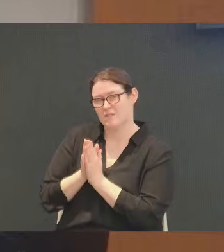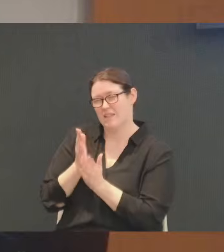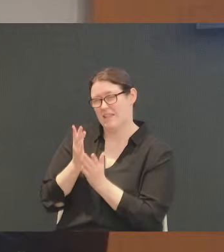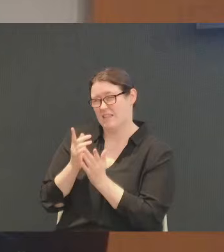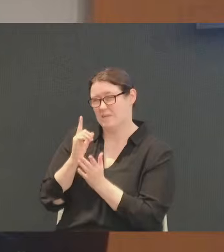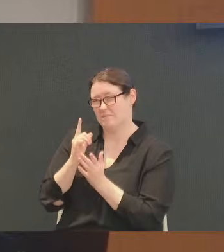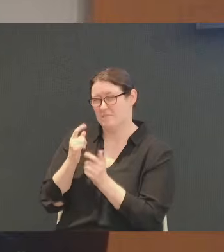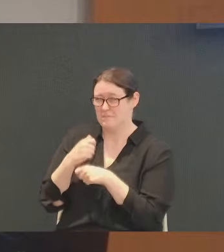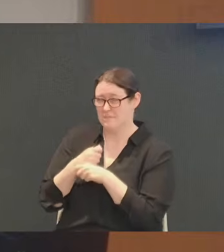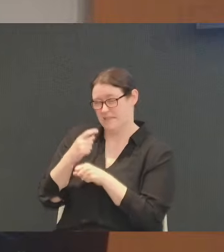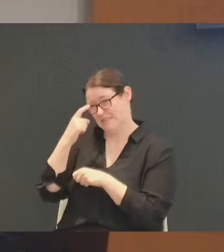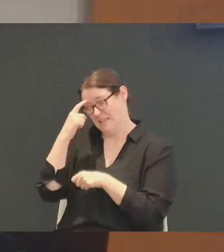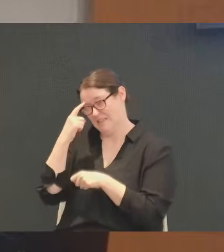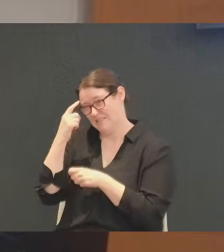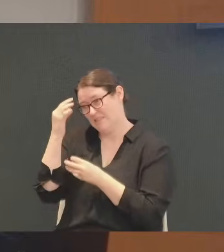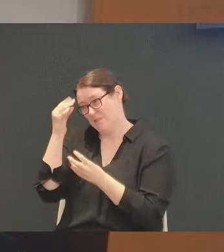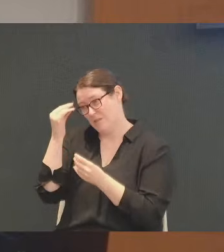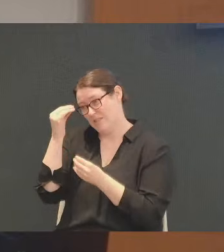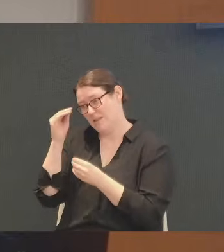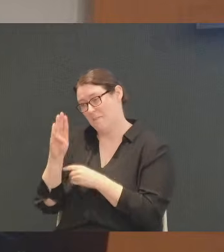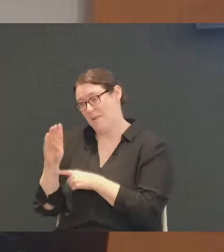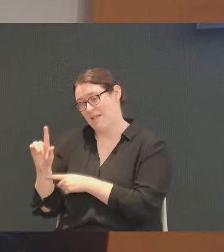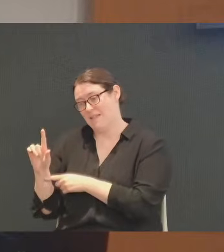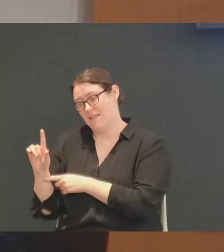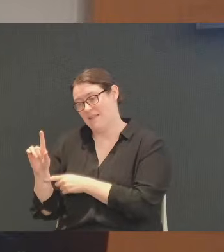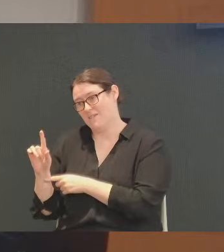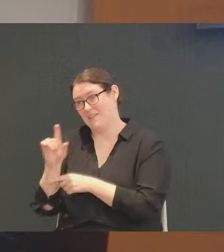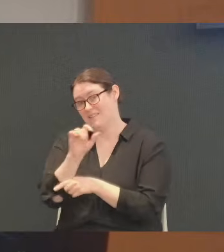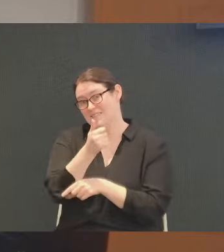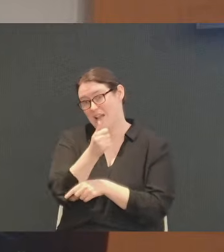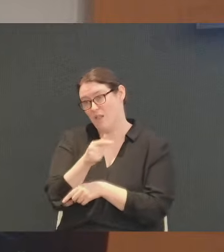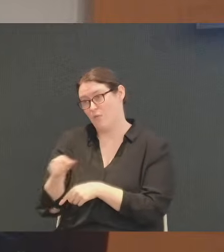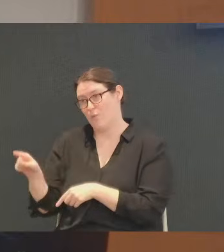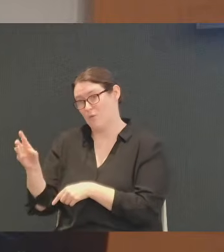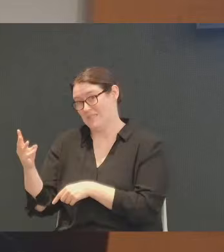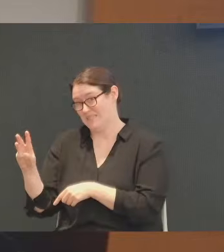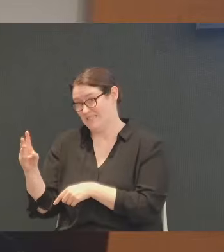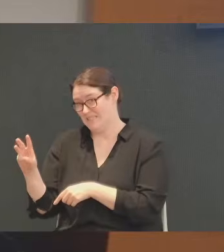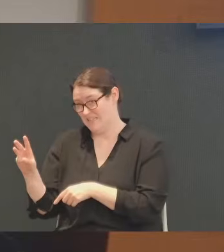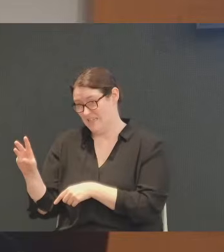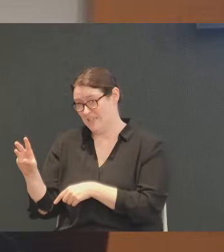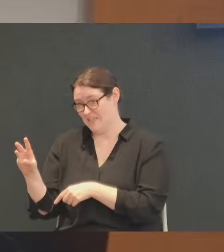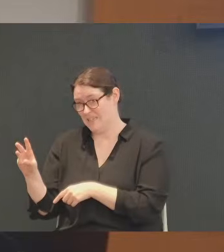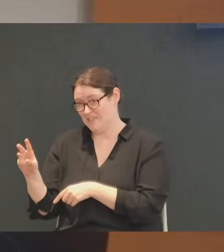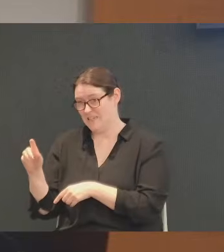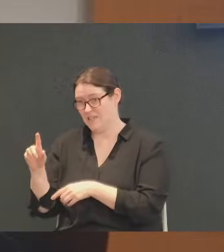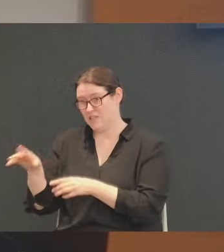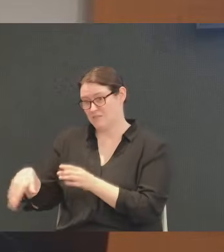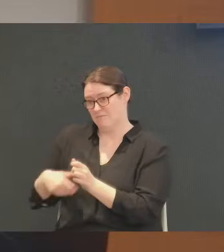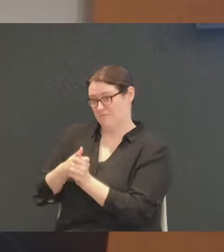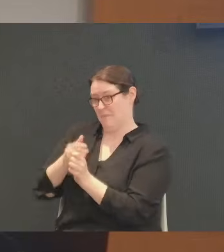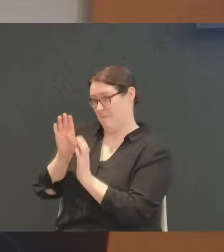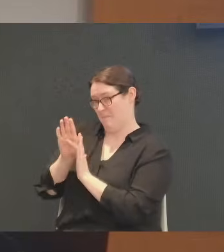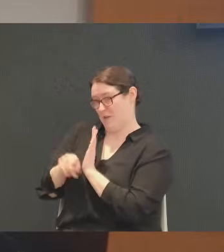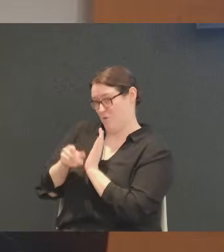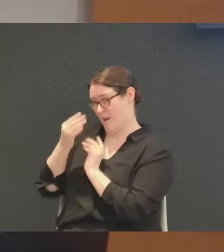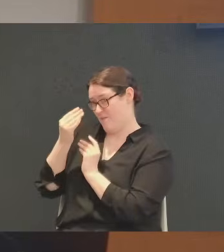to also consider by leave items 10 through 16 along with that. These are all that's one